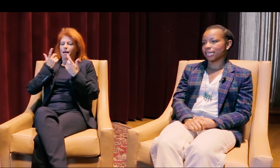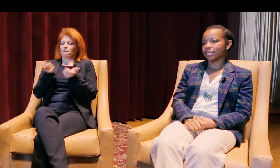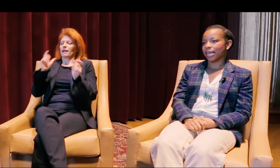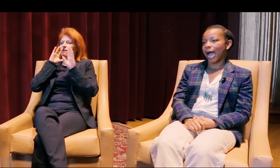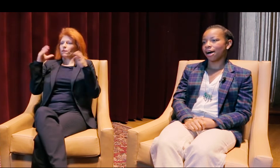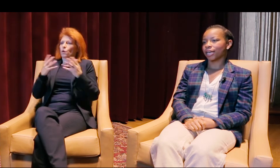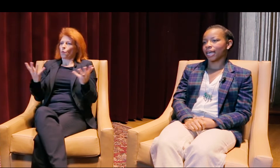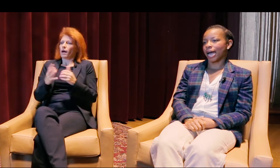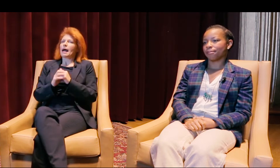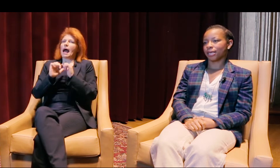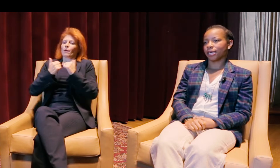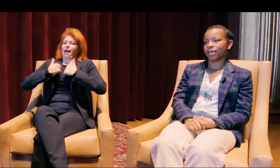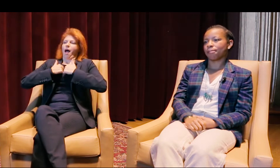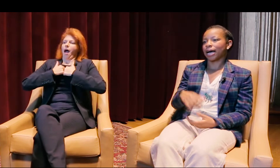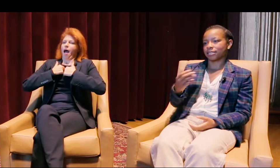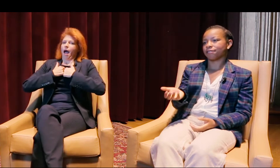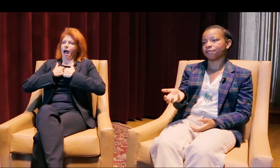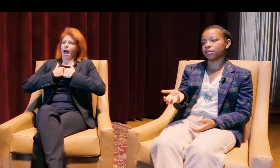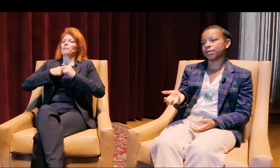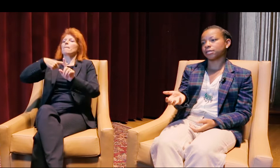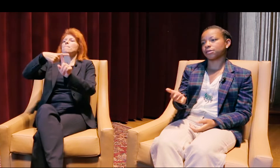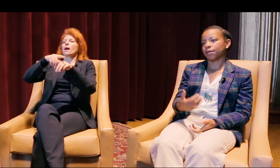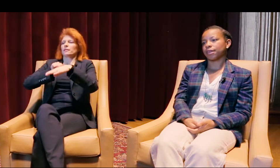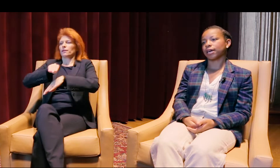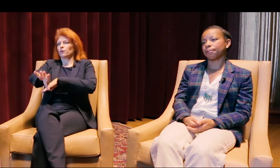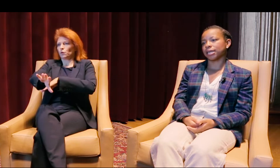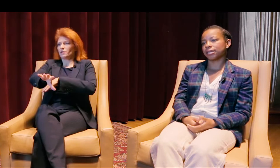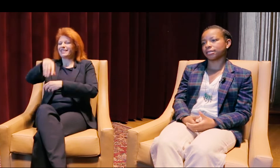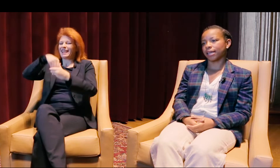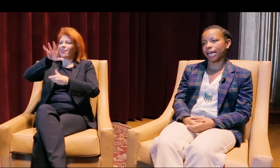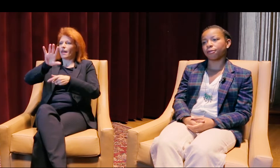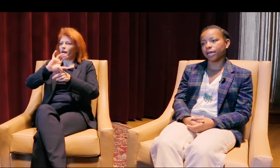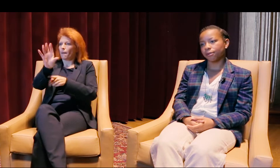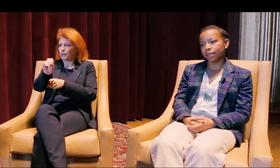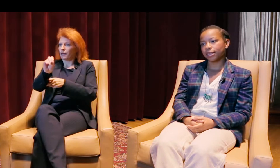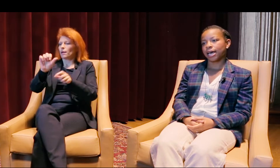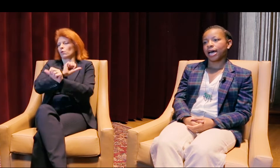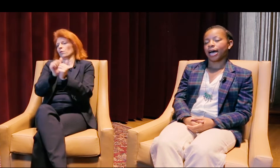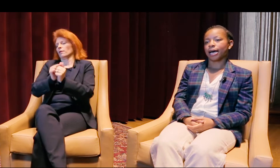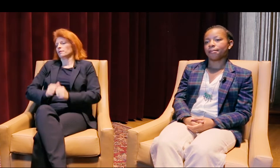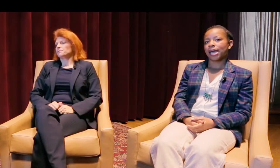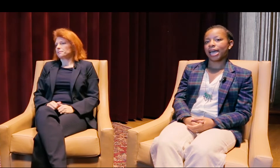is how can I be a positive influence within the companies that I am working with?